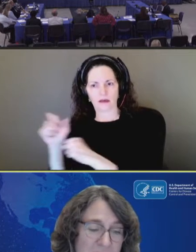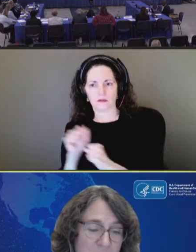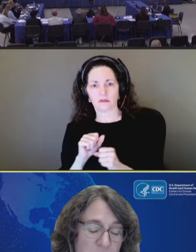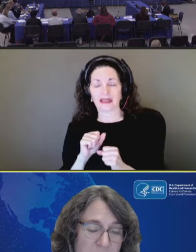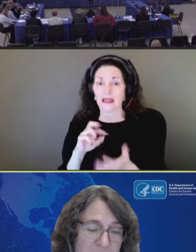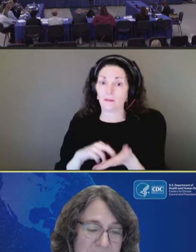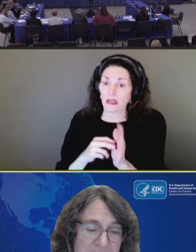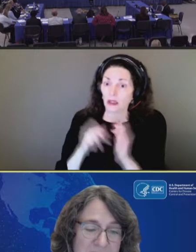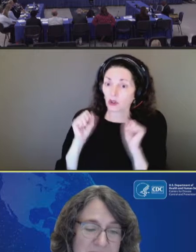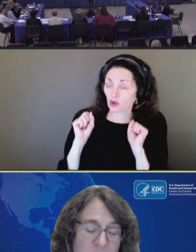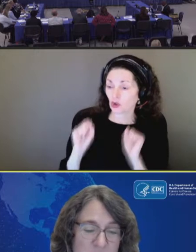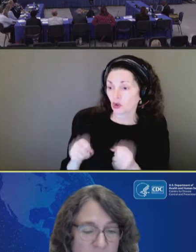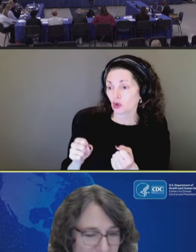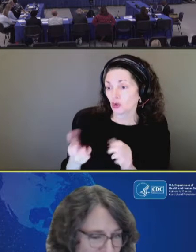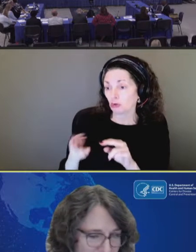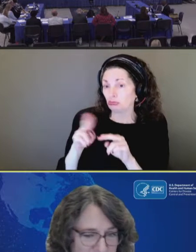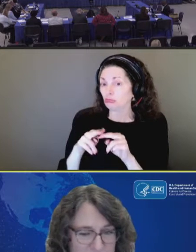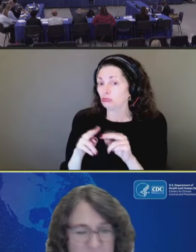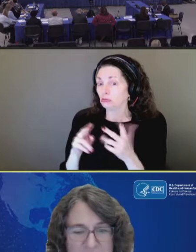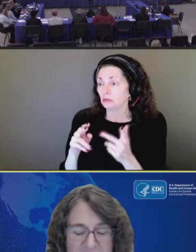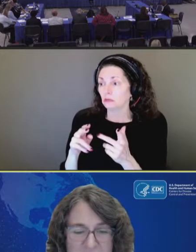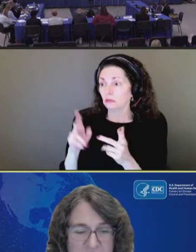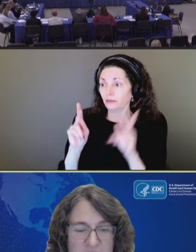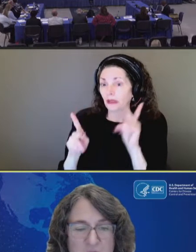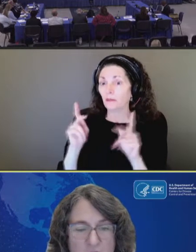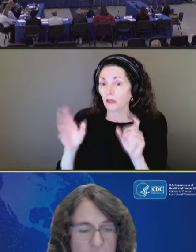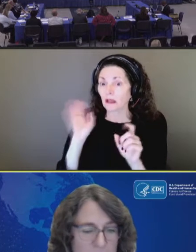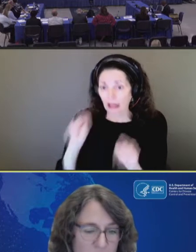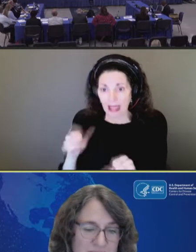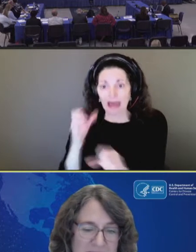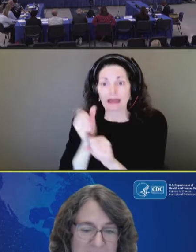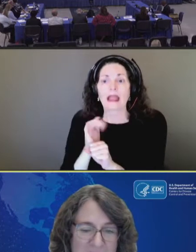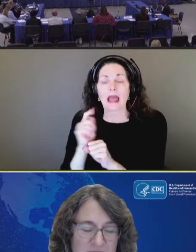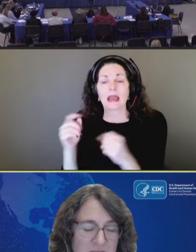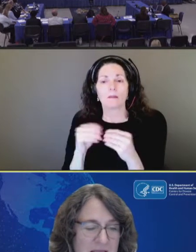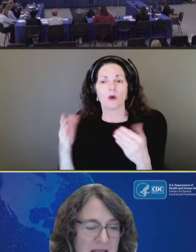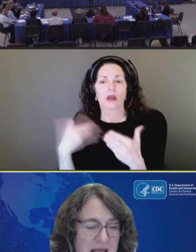and equitability and so some conversations around that, I think, are important to have.